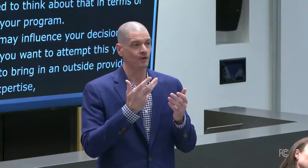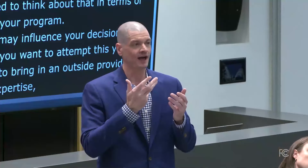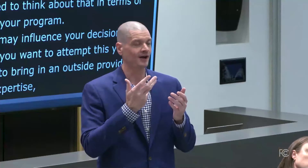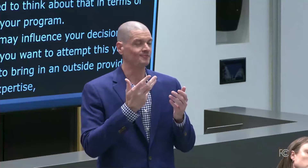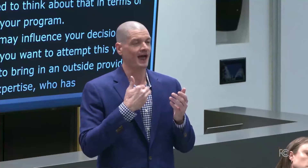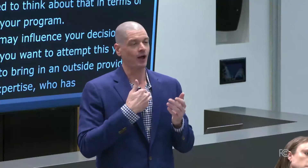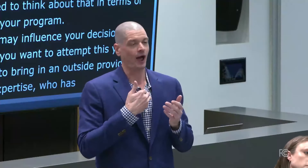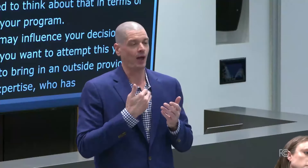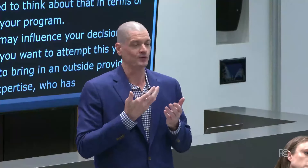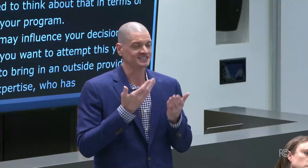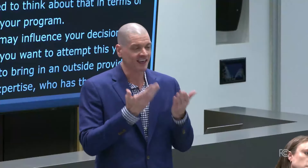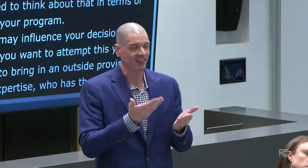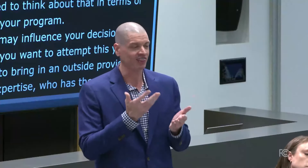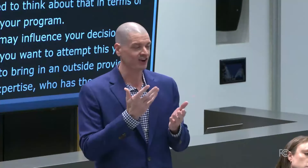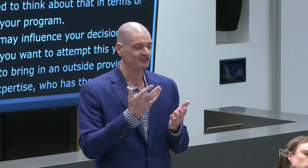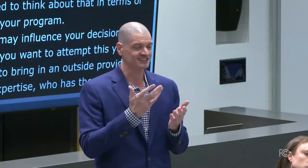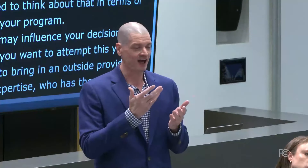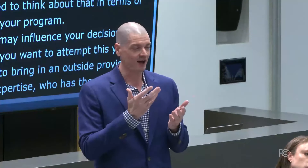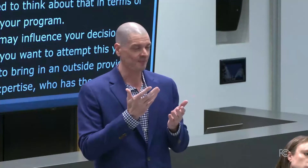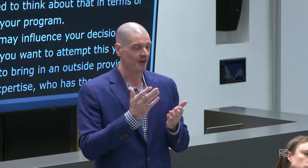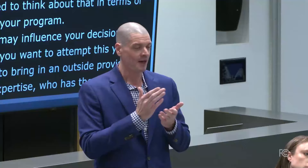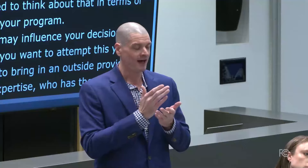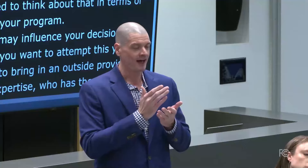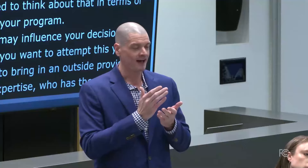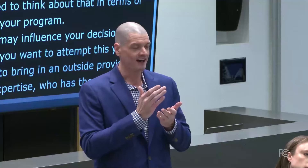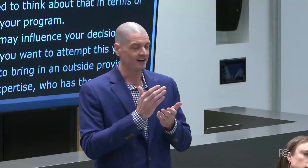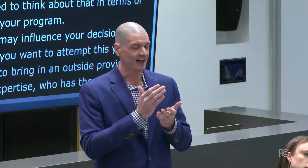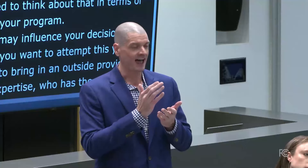DO I WANT TO BRING IN AN OUTSIDE PROVIDER WHO HAS